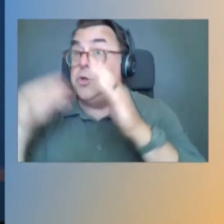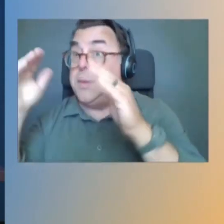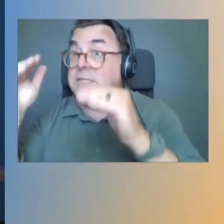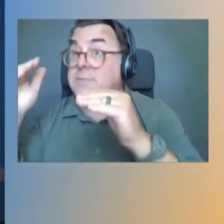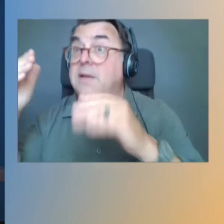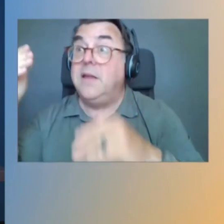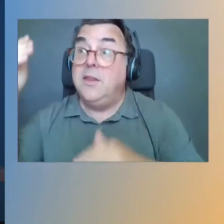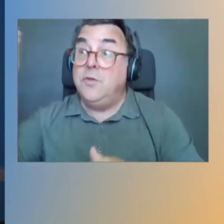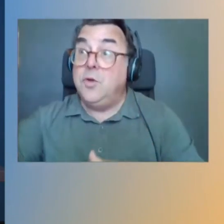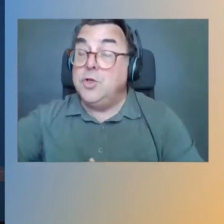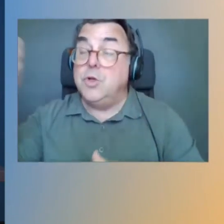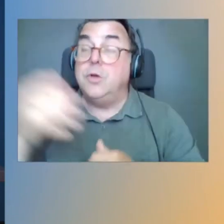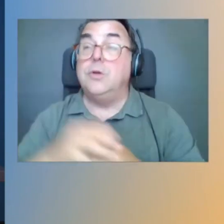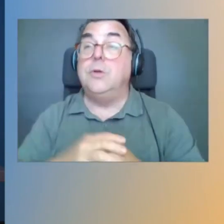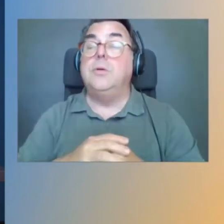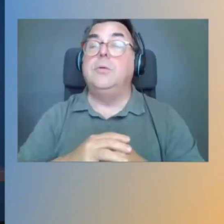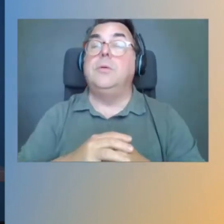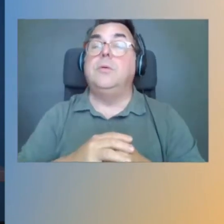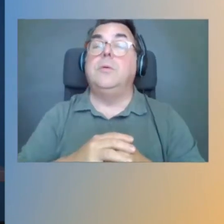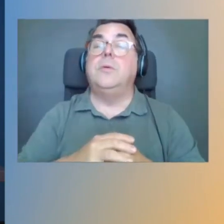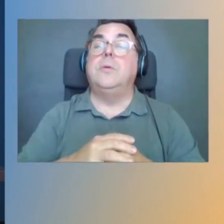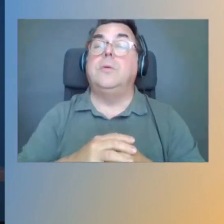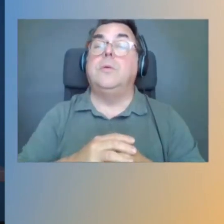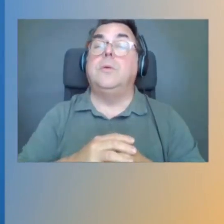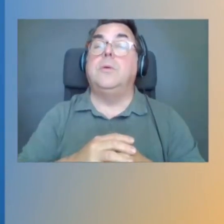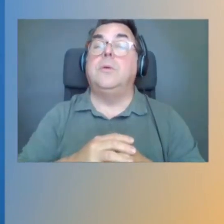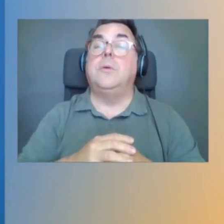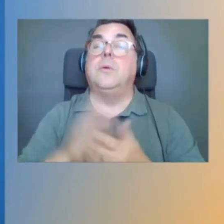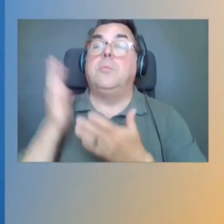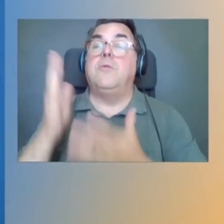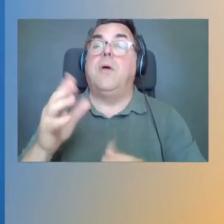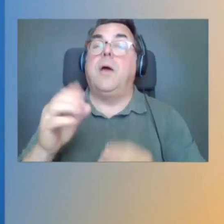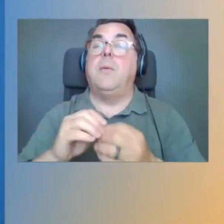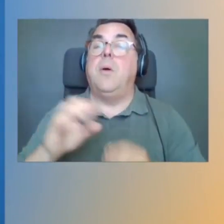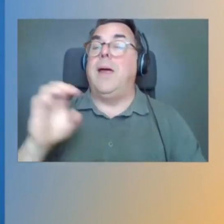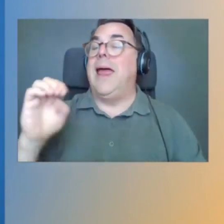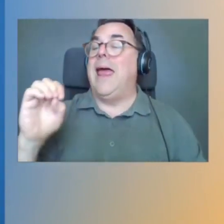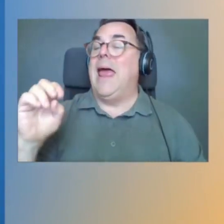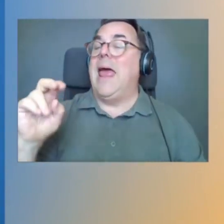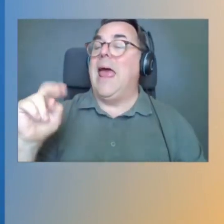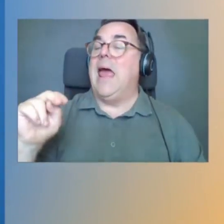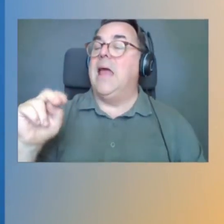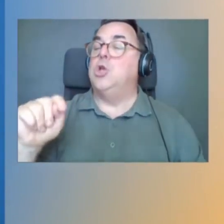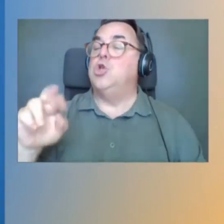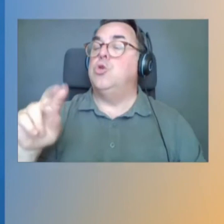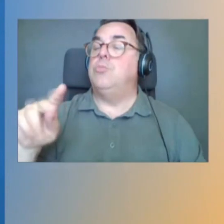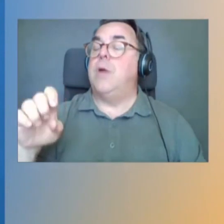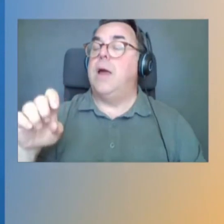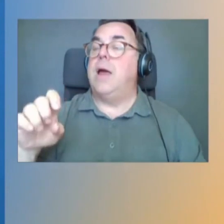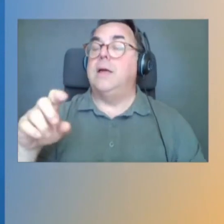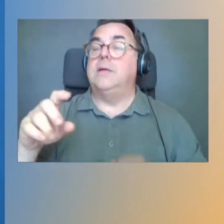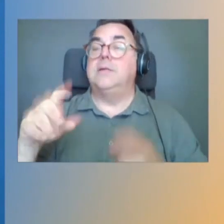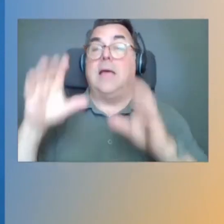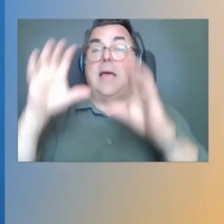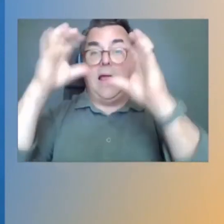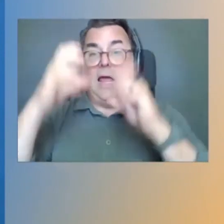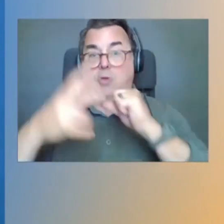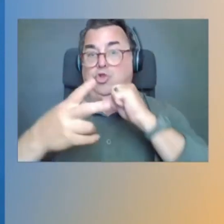we are going to be bringing in more enterprise cloud storage features or features which are going to benefit storage workloads into Nitro SSD,